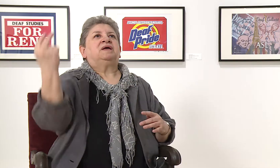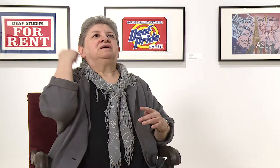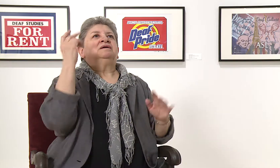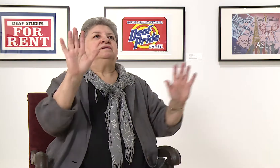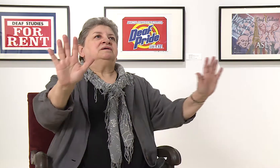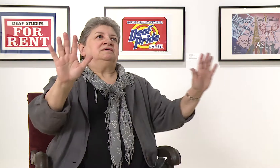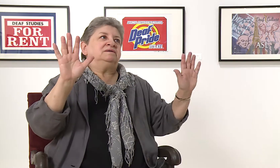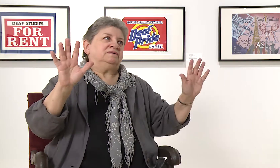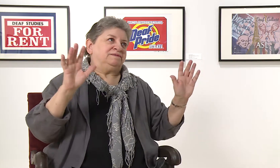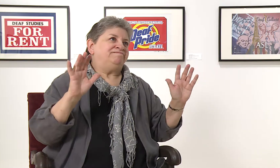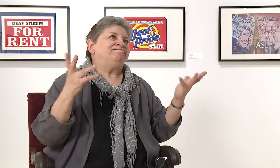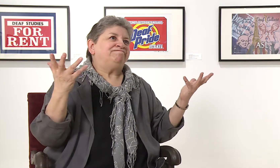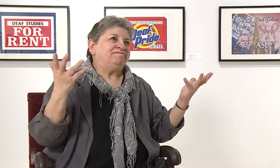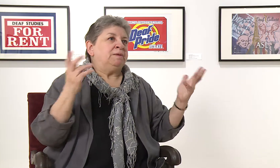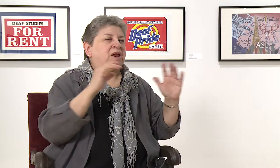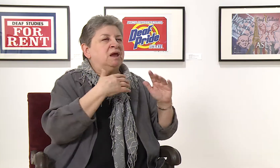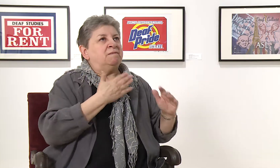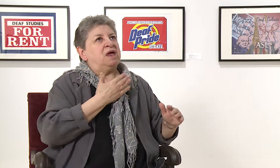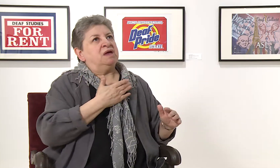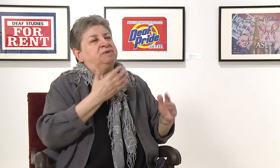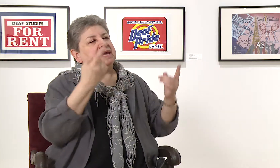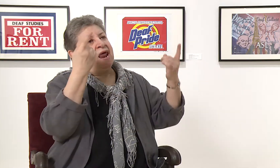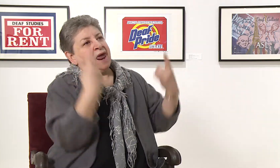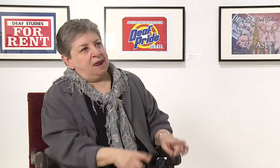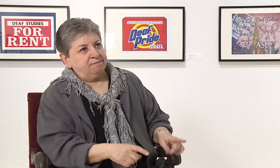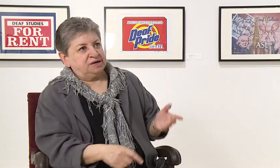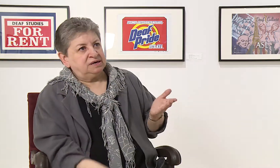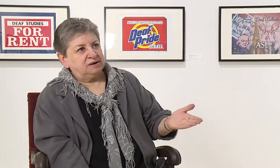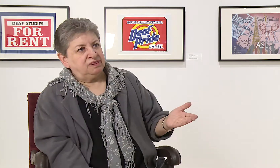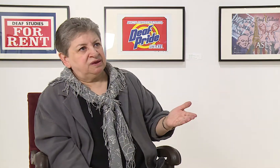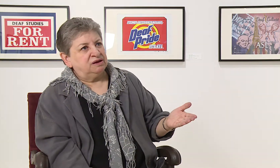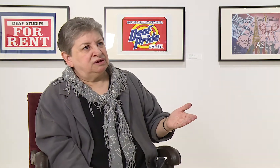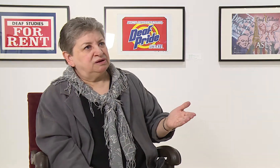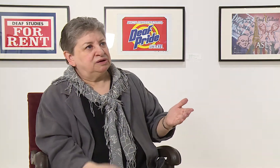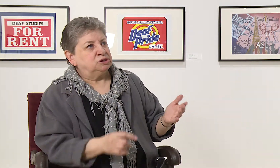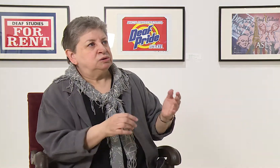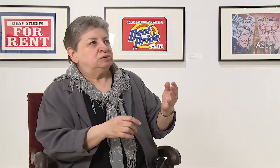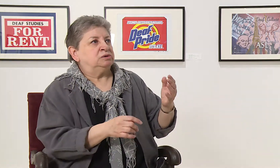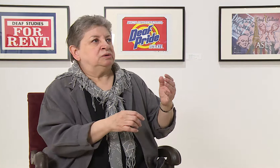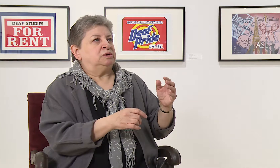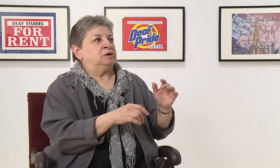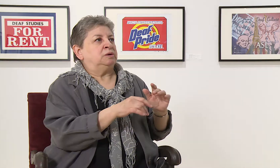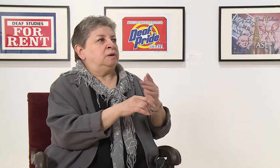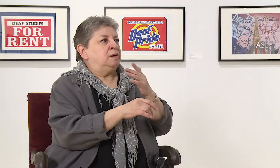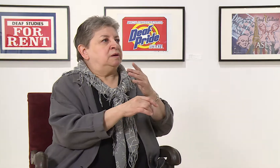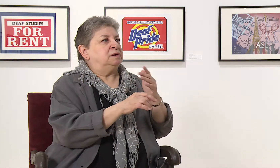Looking back on this time, I'm finally able to recognize that I'm glad that it happened.